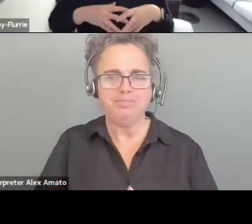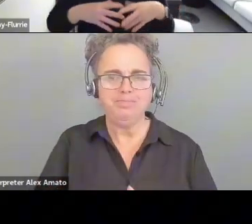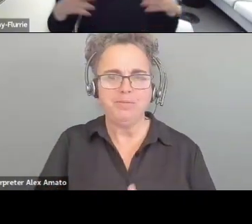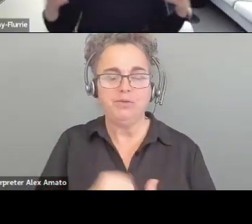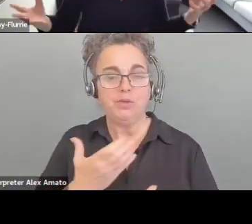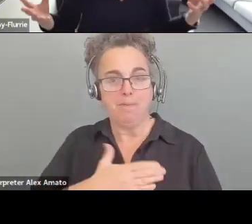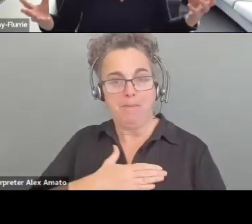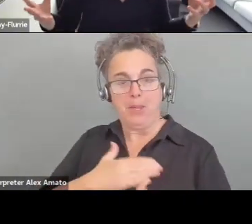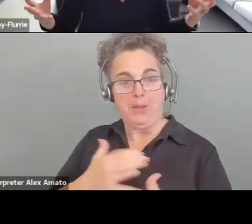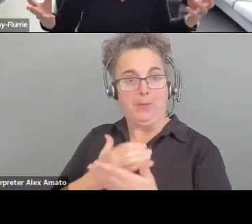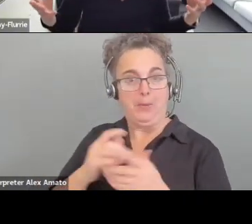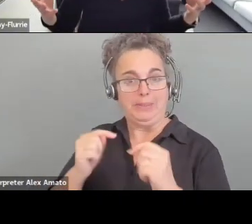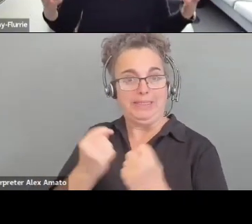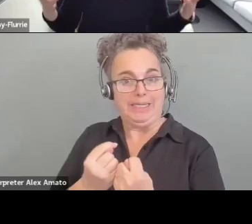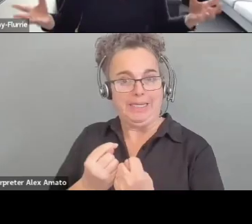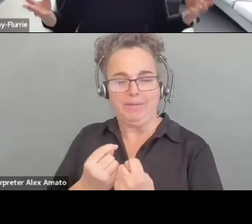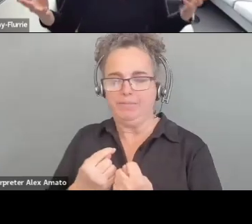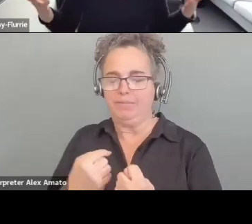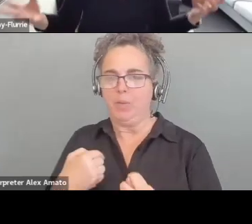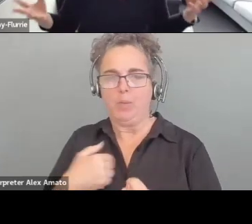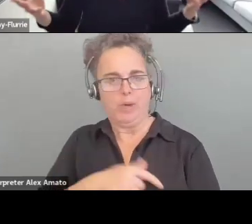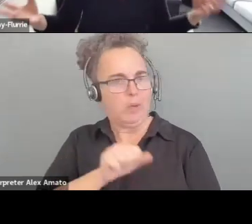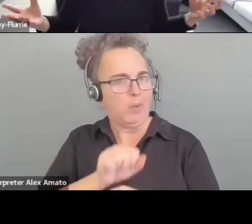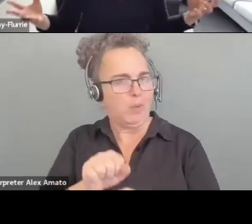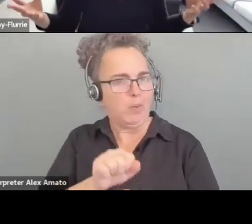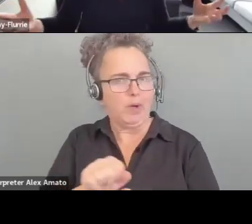with an incredible bank of very senior leaders